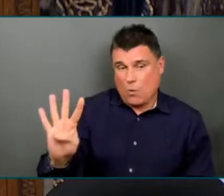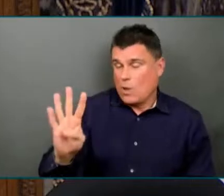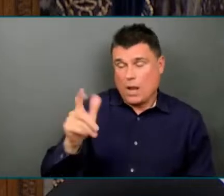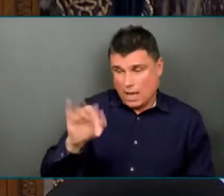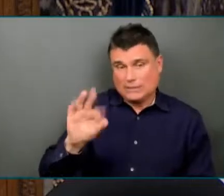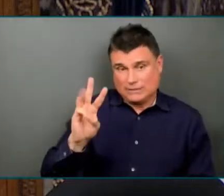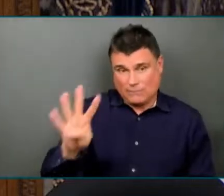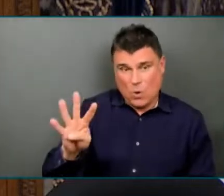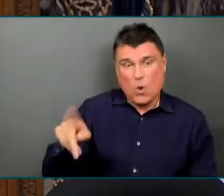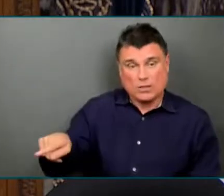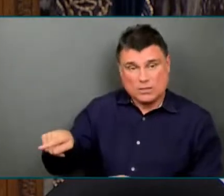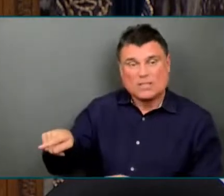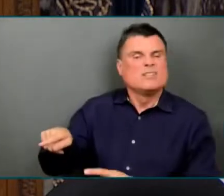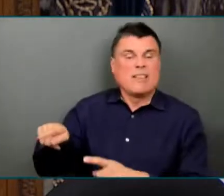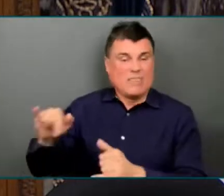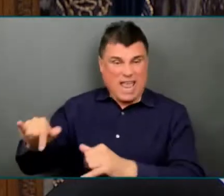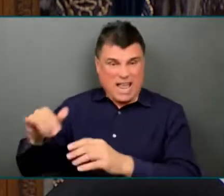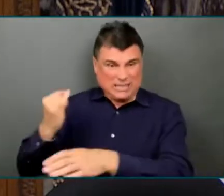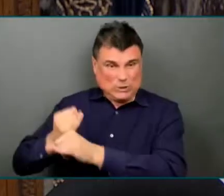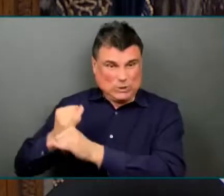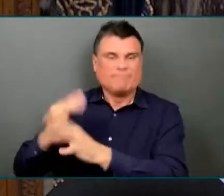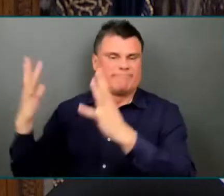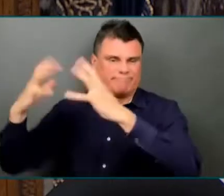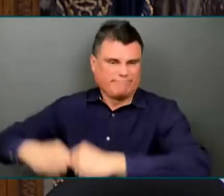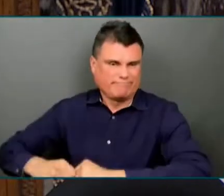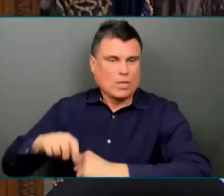Woodlands was supposed to provide care for children and adults with developmental